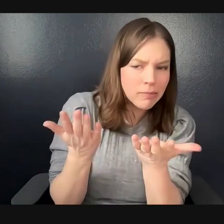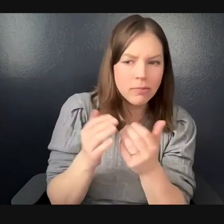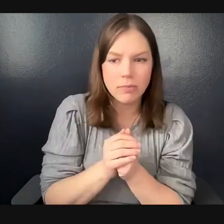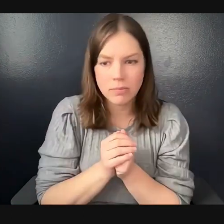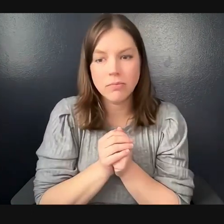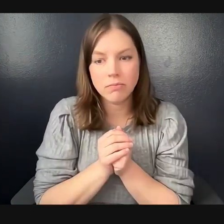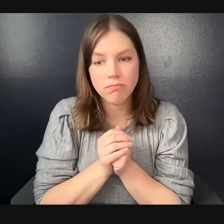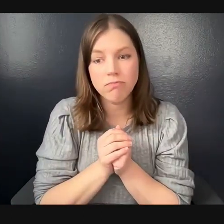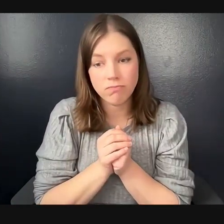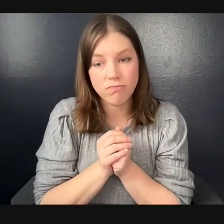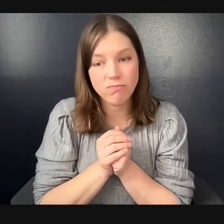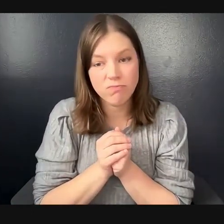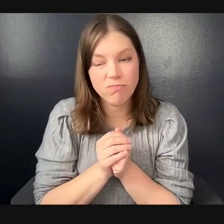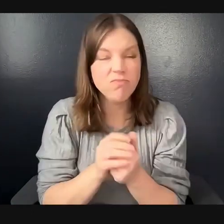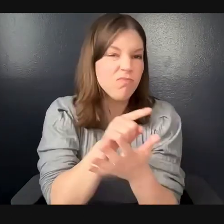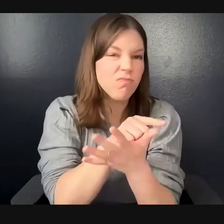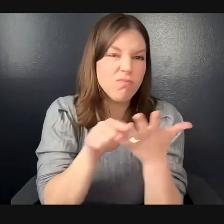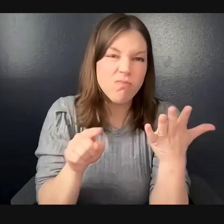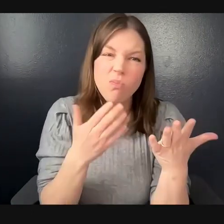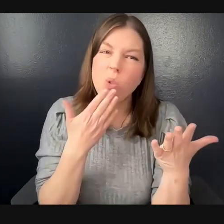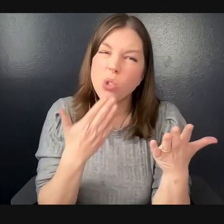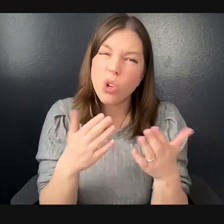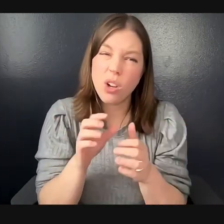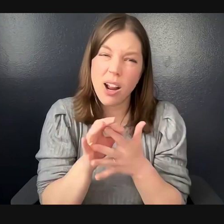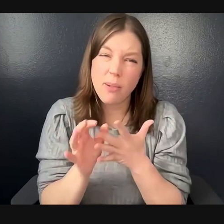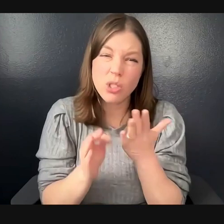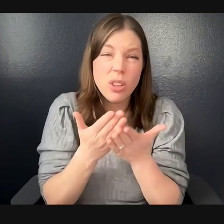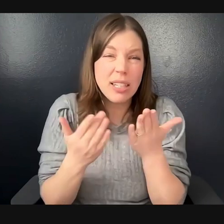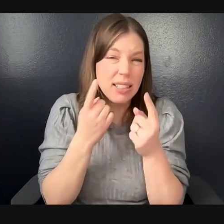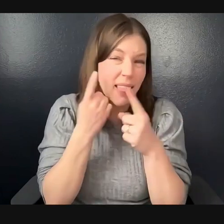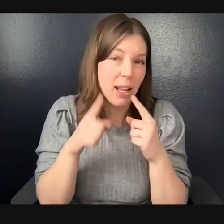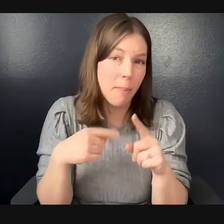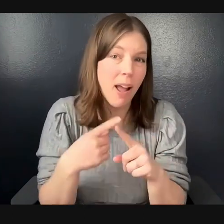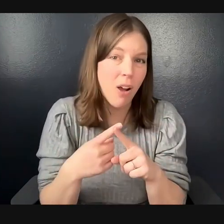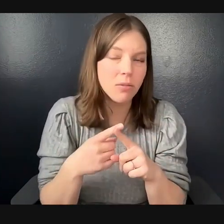reliable Wi-Fi in that room. Yes. These are all very good options. Great things to think about.